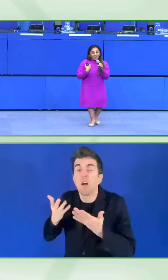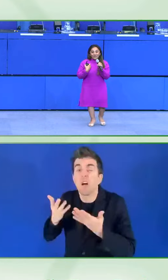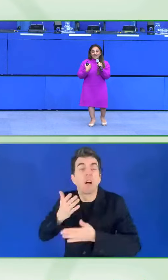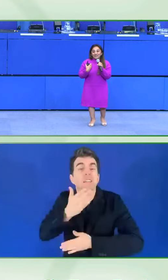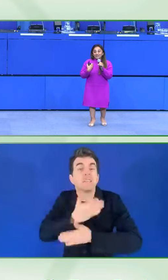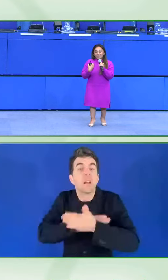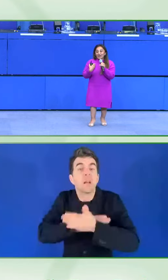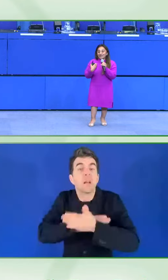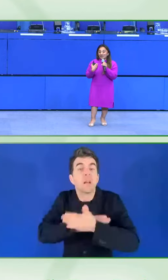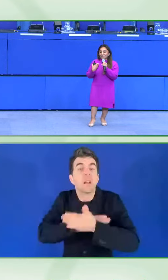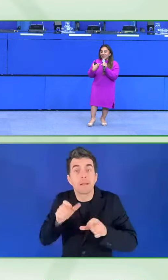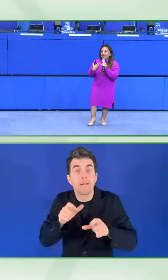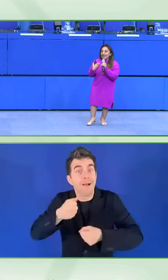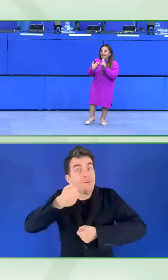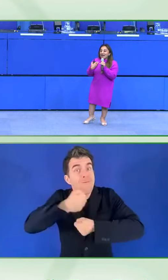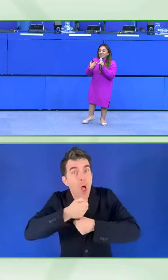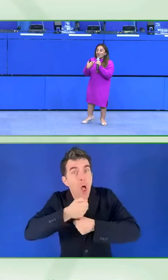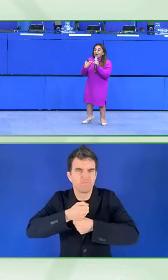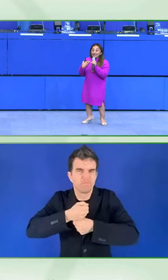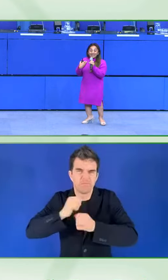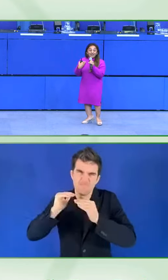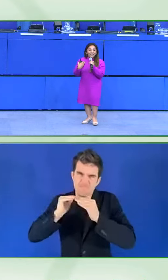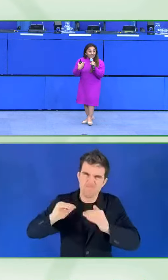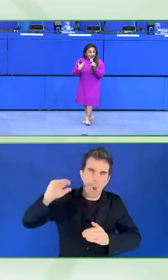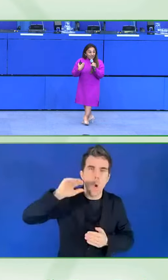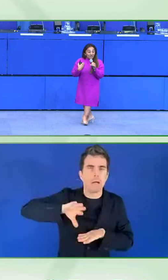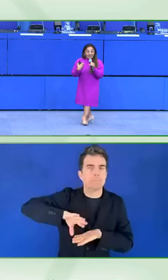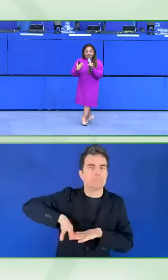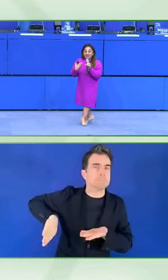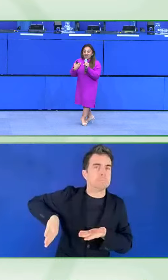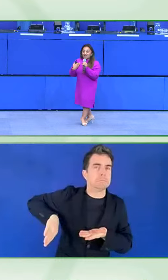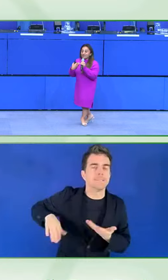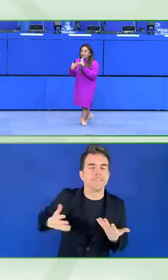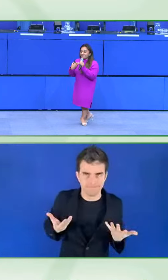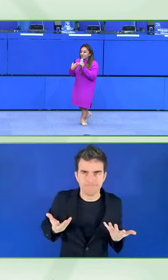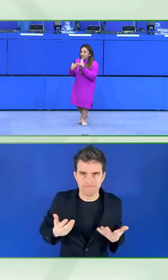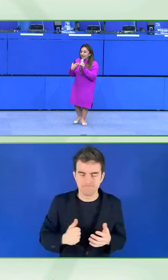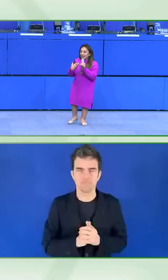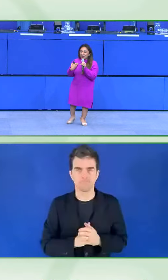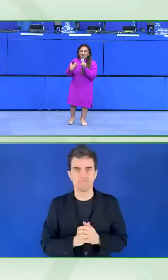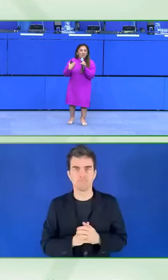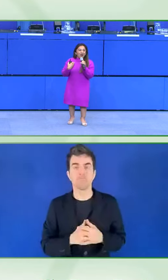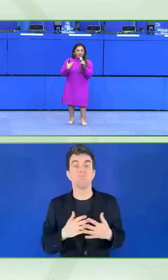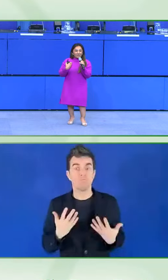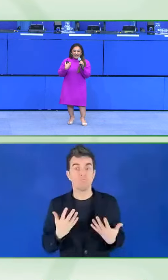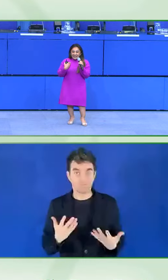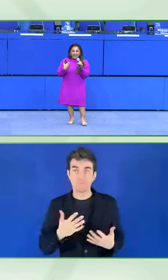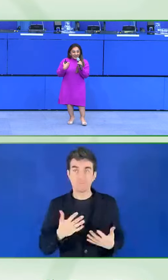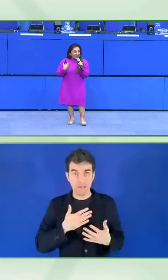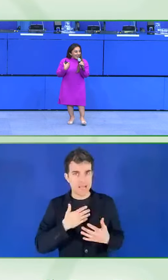The story is rooted in the social model of disability and it has got beautiful illustrations and the story is all about not only accepting your own differences but accepting them in other people and celebrating them.